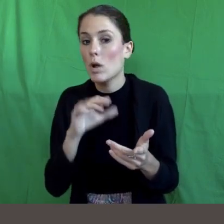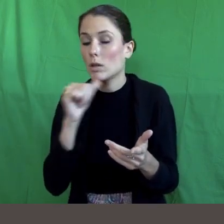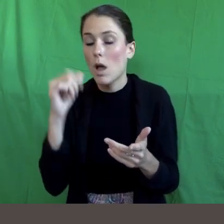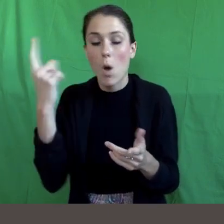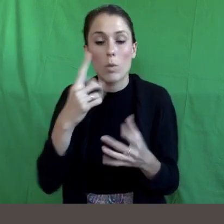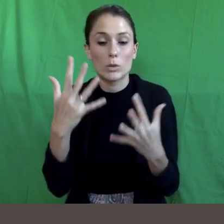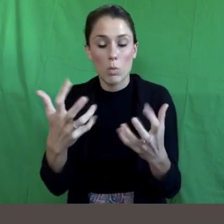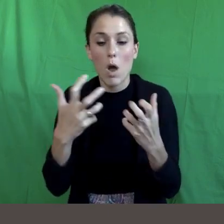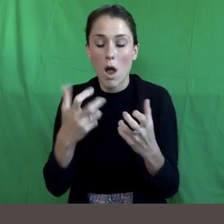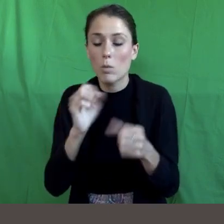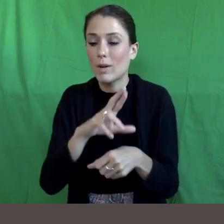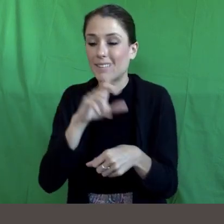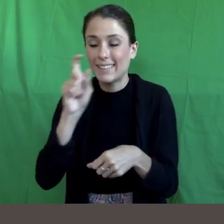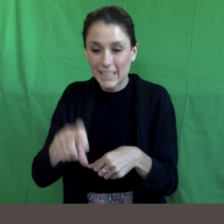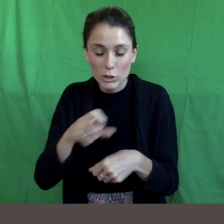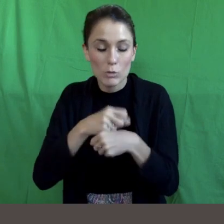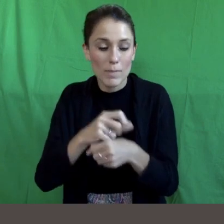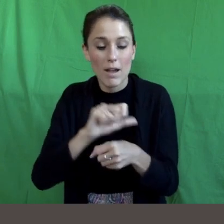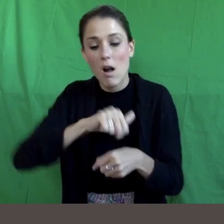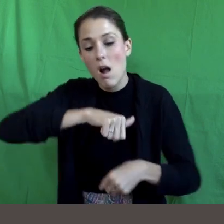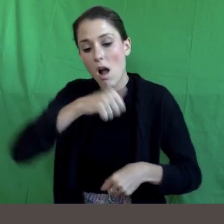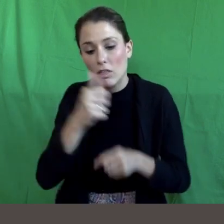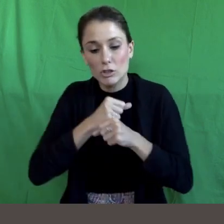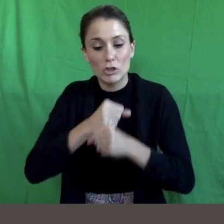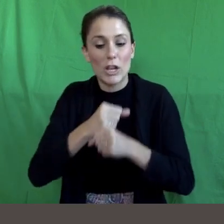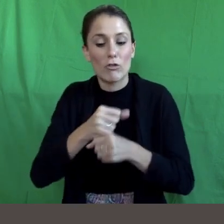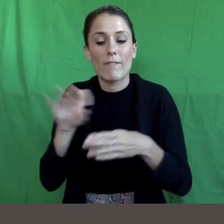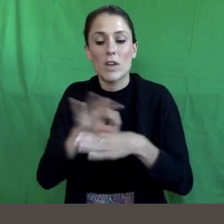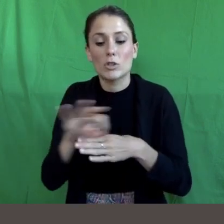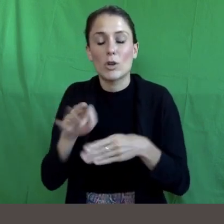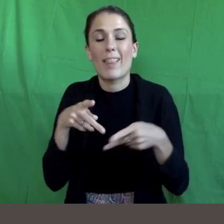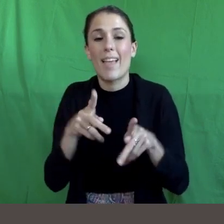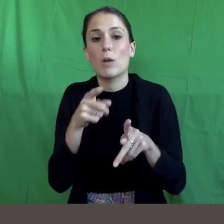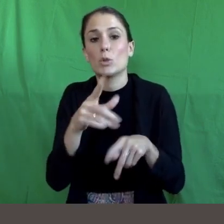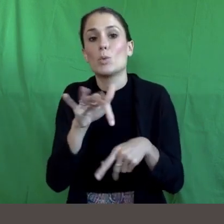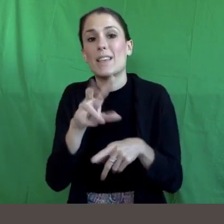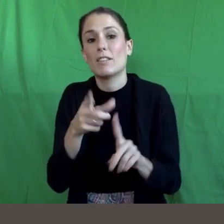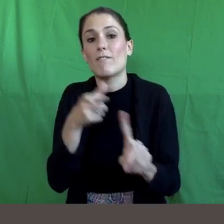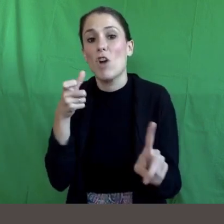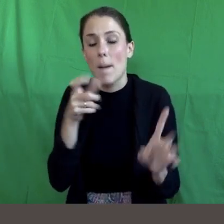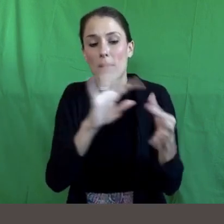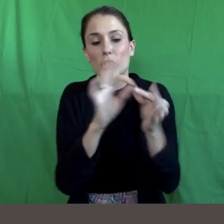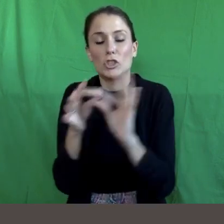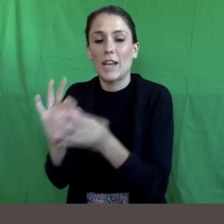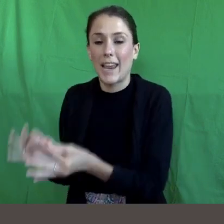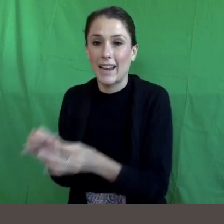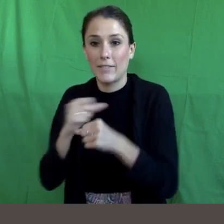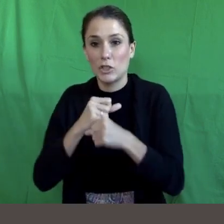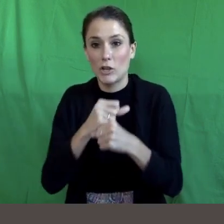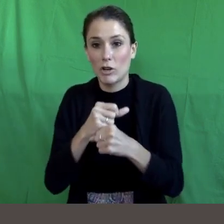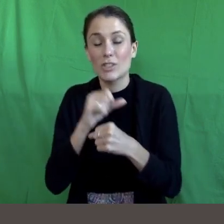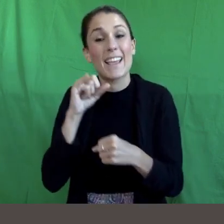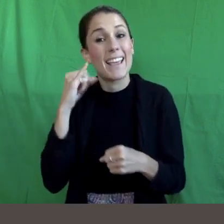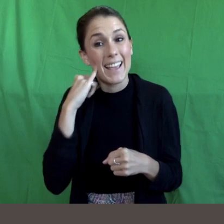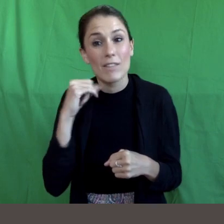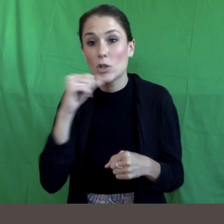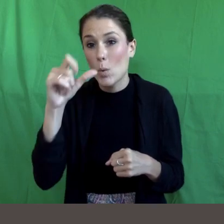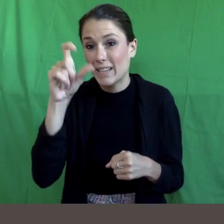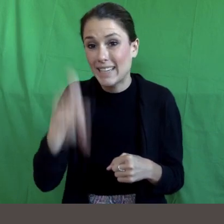You won't always want or need to create this other generator function that allows you to yield from a chain of generators.